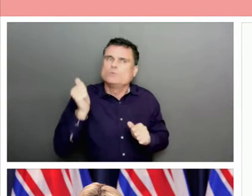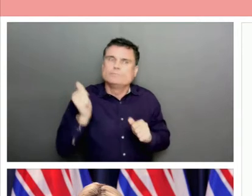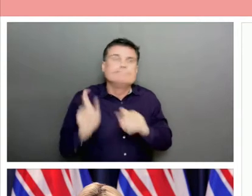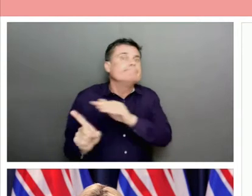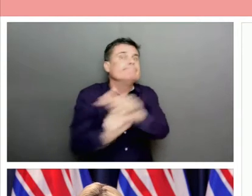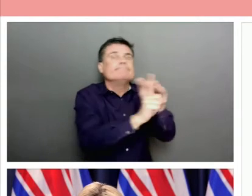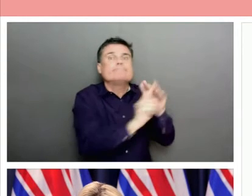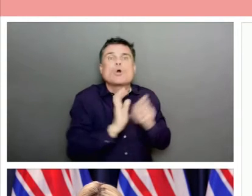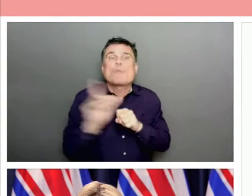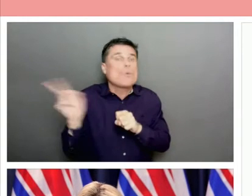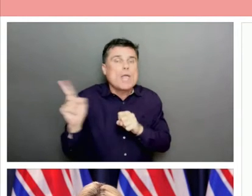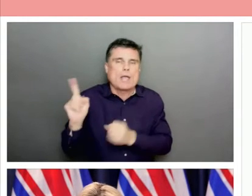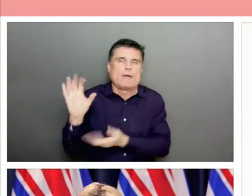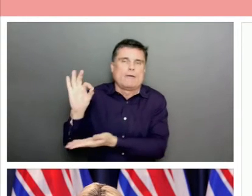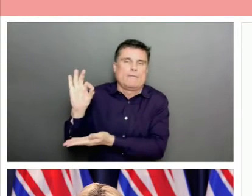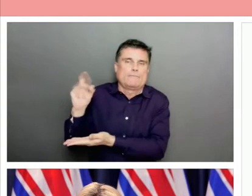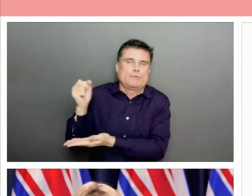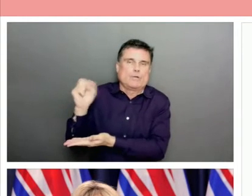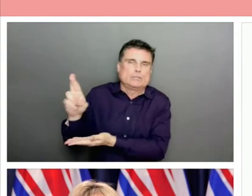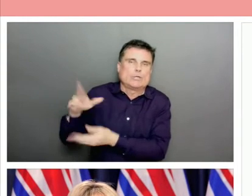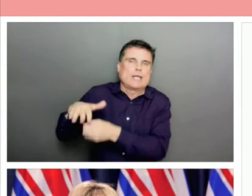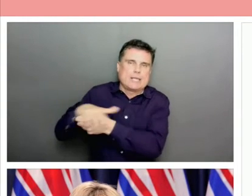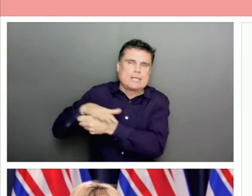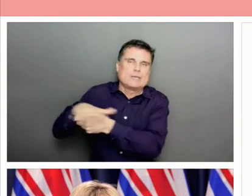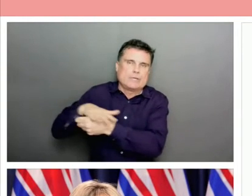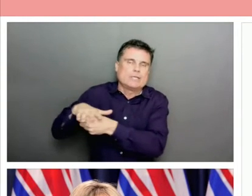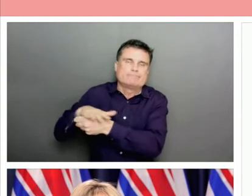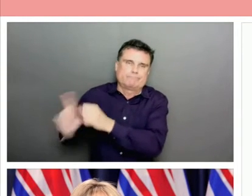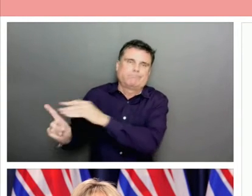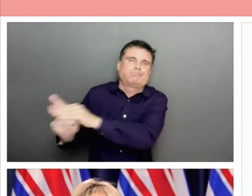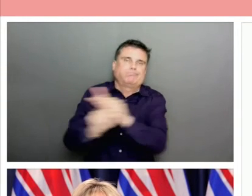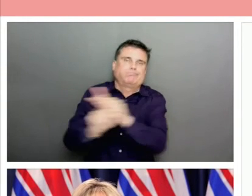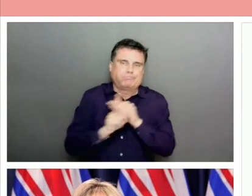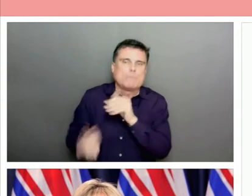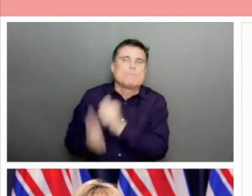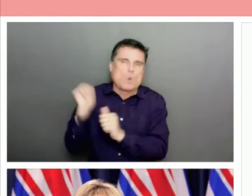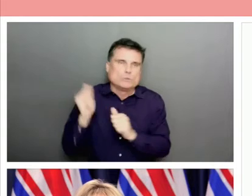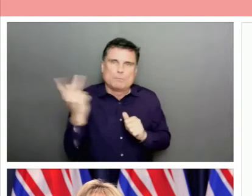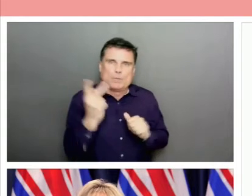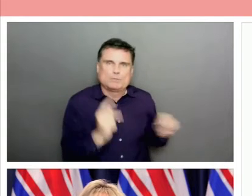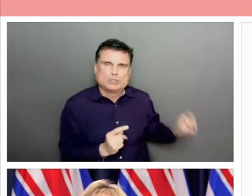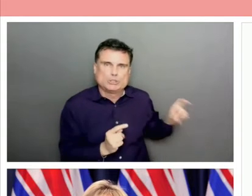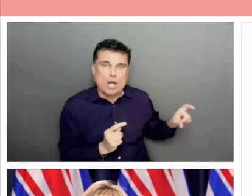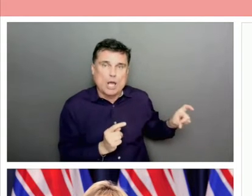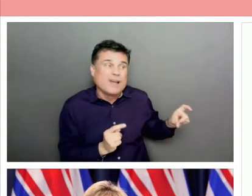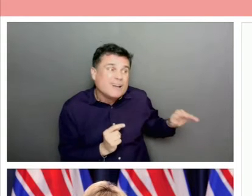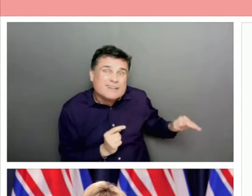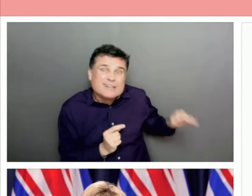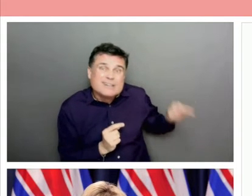particularly more recently, although we have also had substantial numbers of people infected with